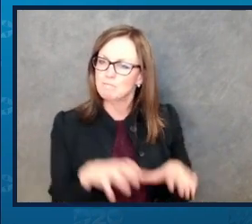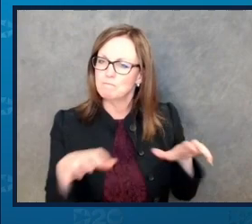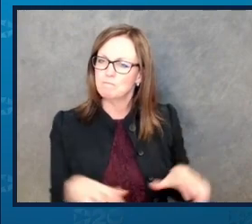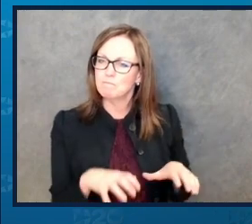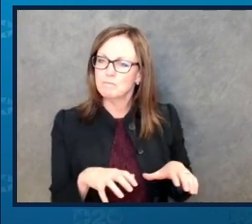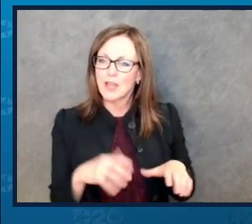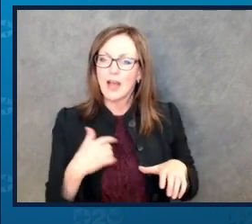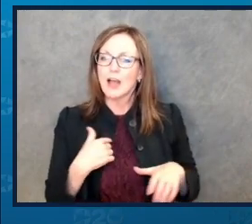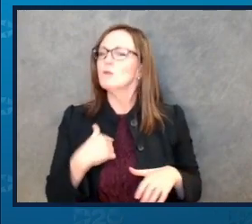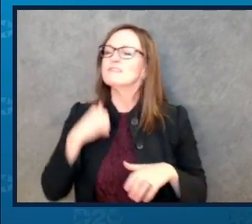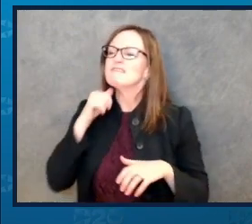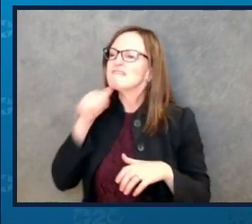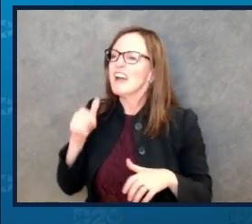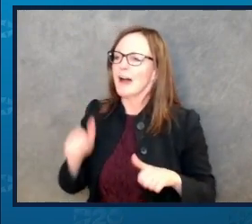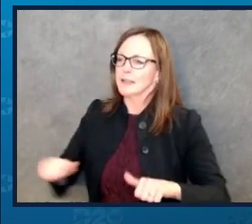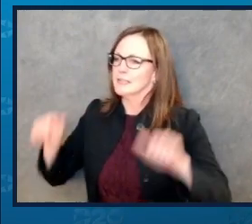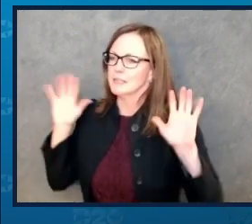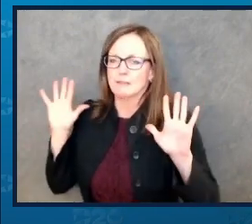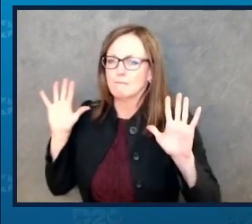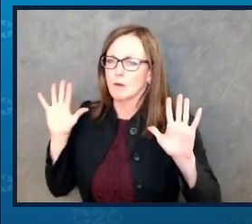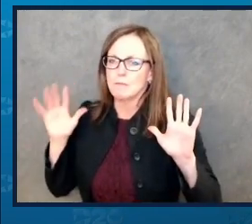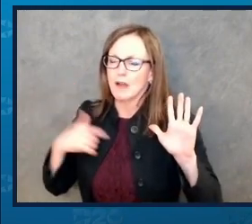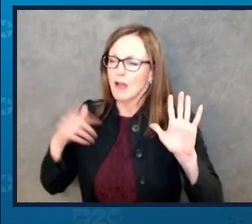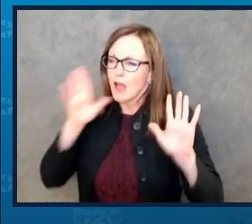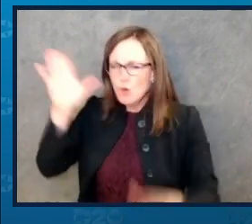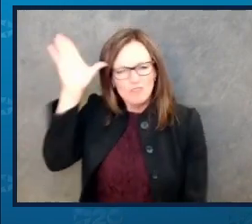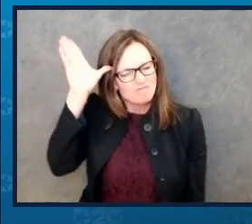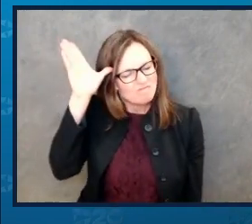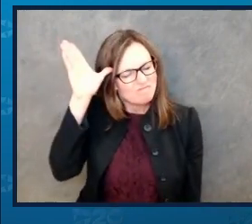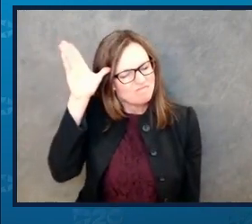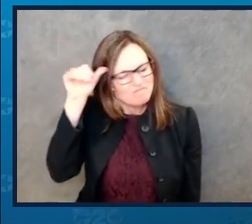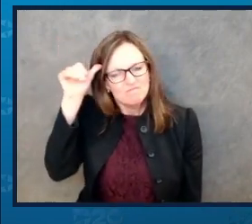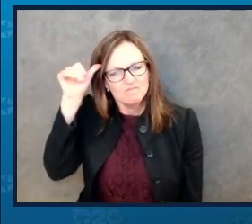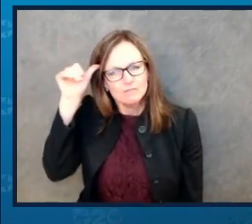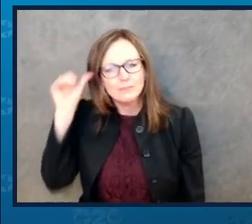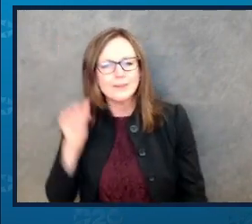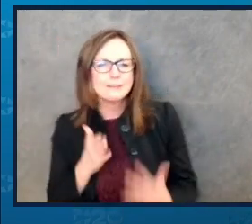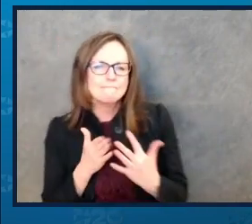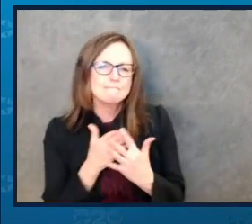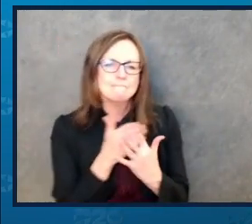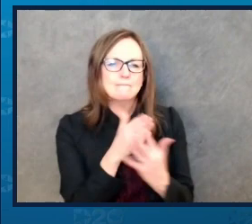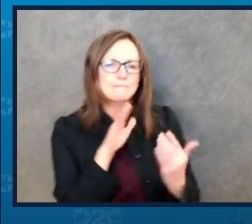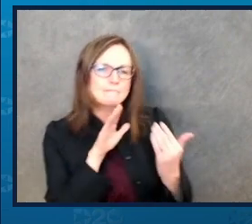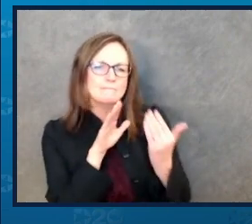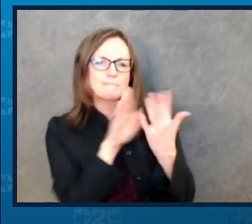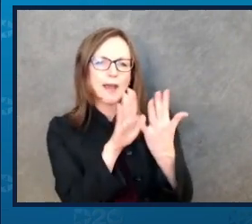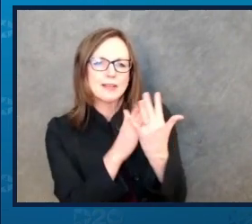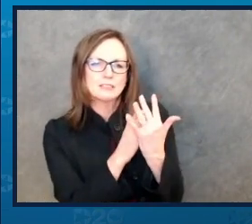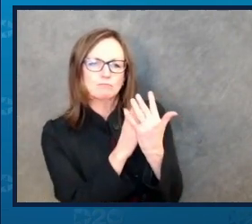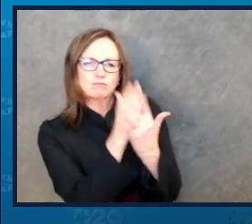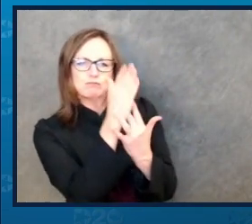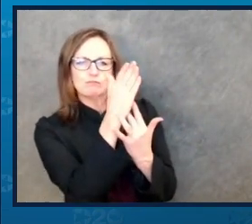NEVER, NEVER, NEVER GIVE UP THIS